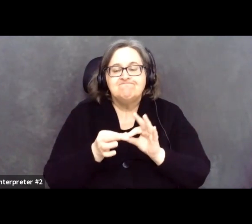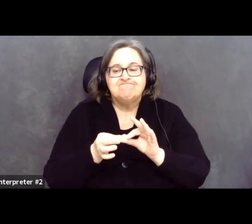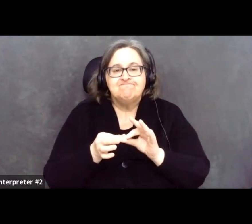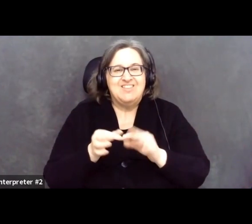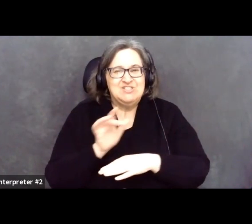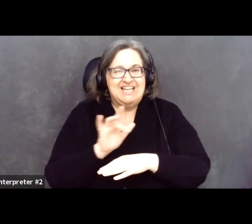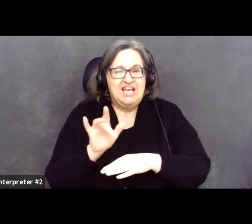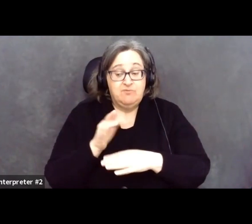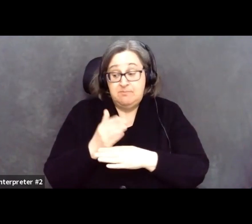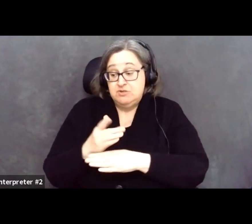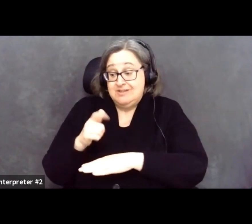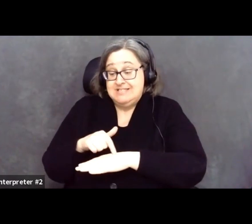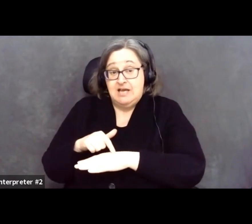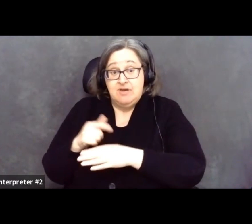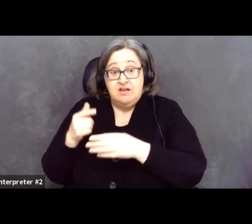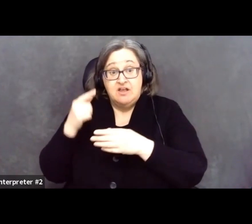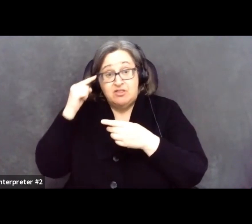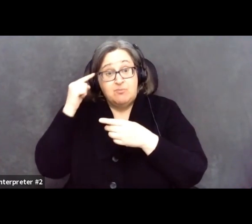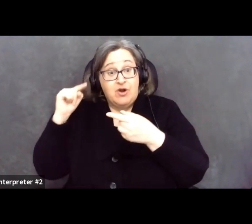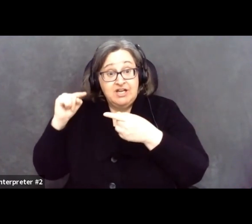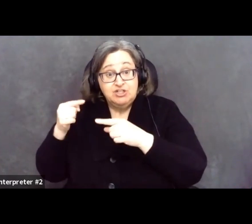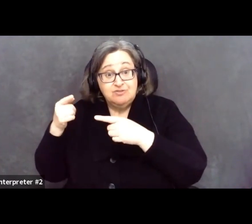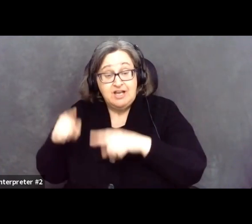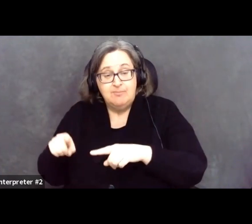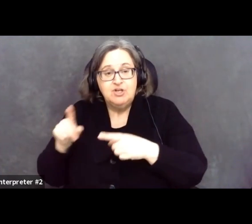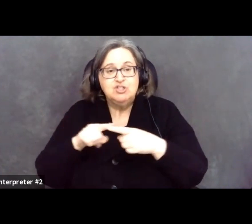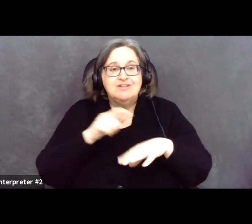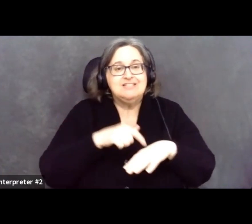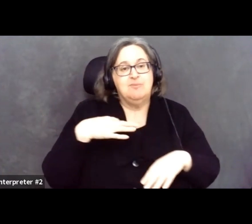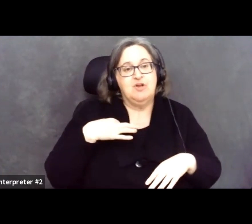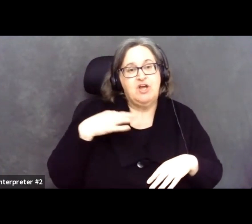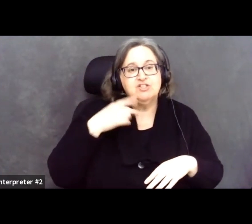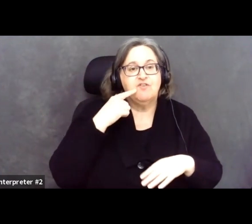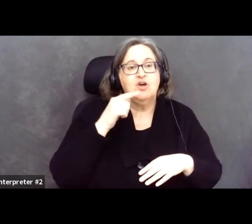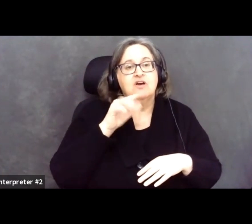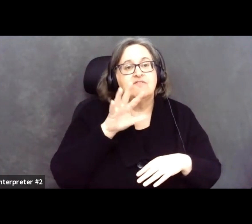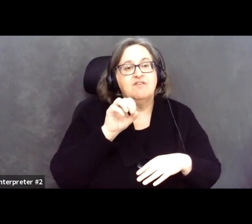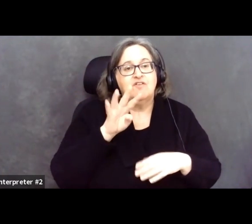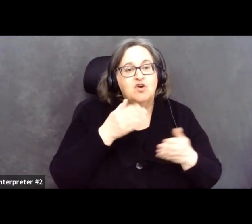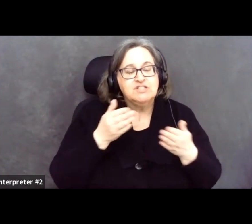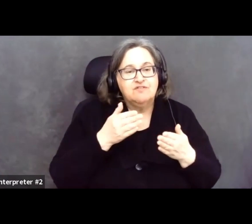the time of injury and being eligible for 504 and IEP services.